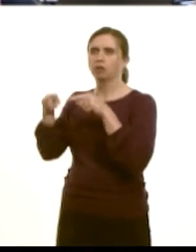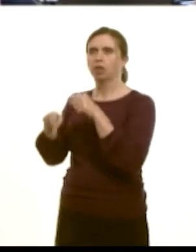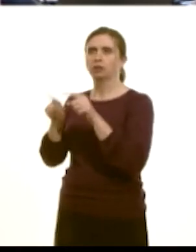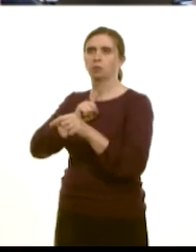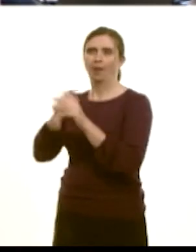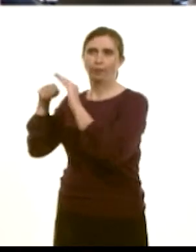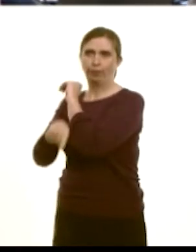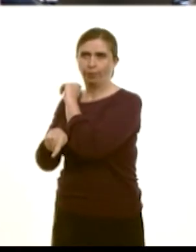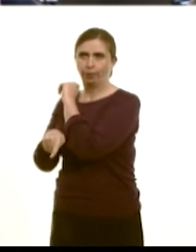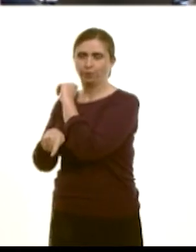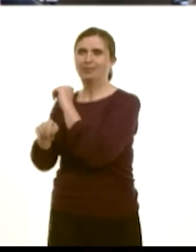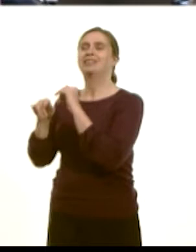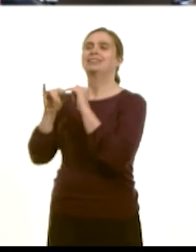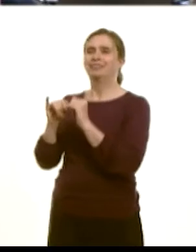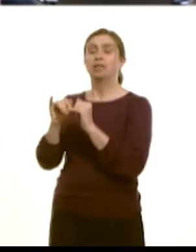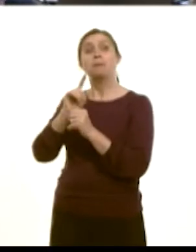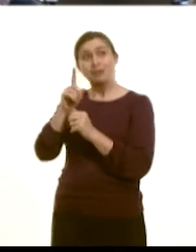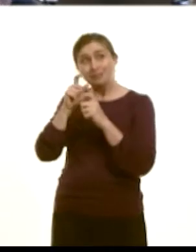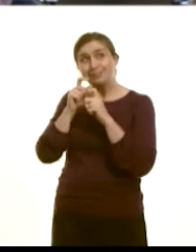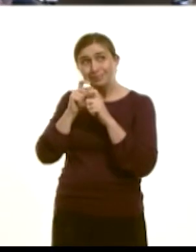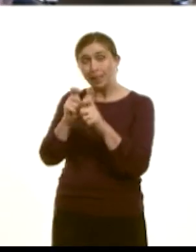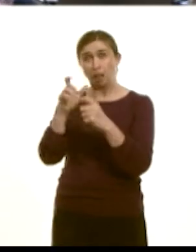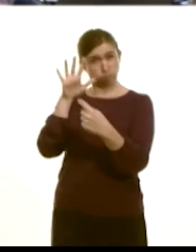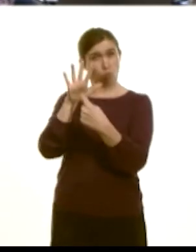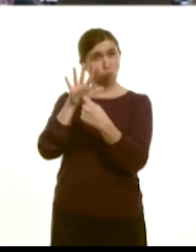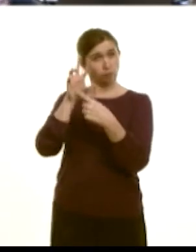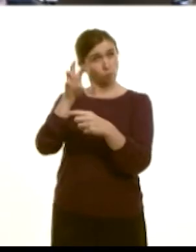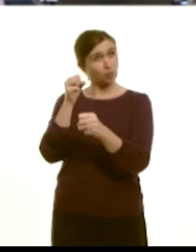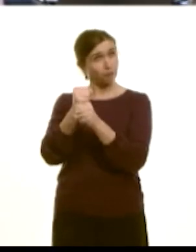Do you agree with me that it is still fundamental as a priority for Welsh Government that access